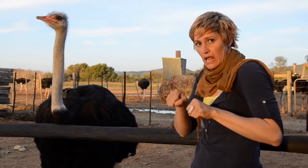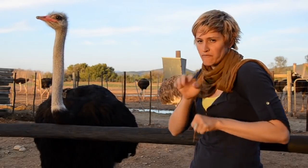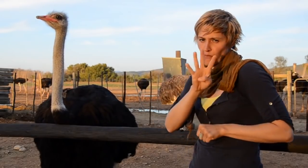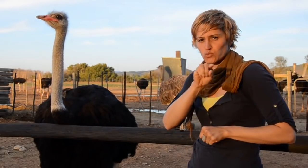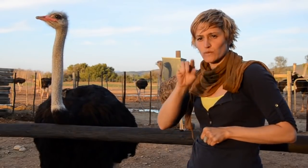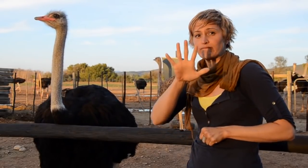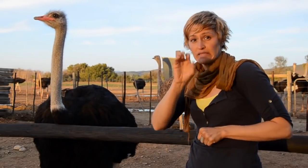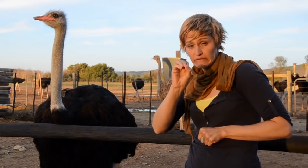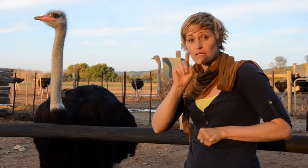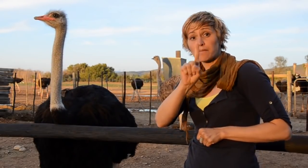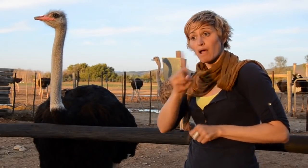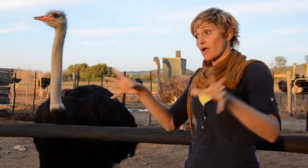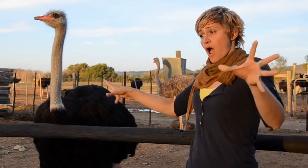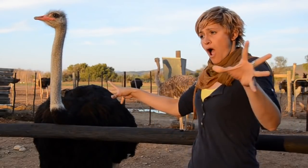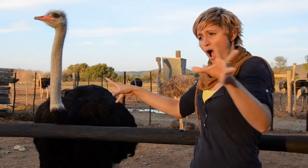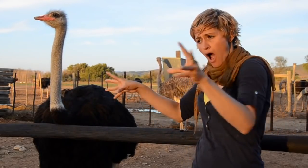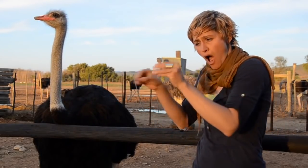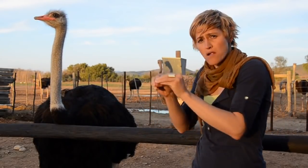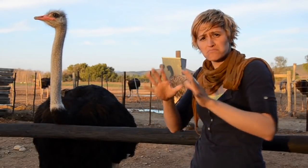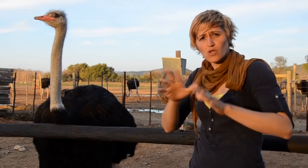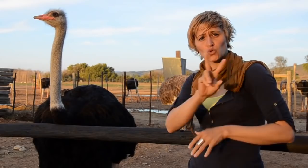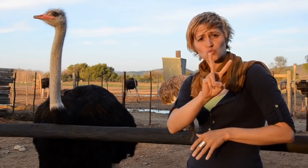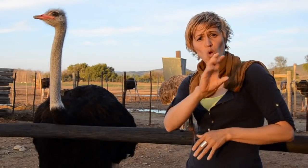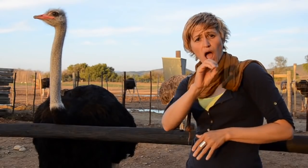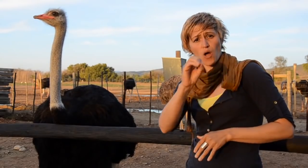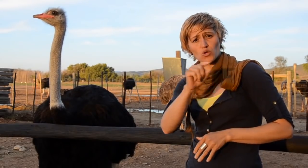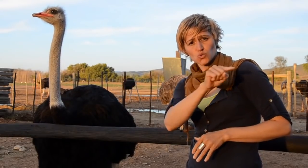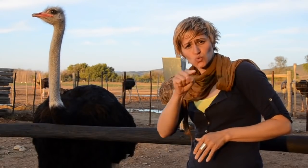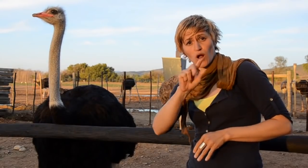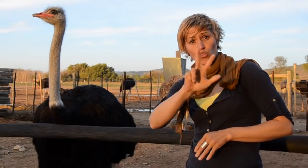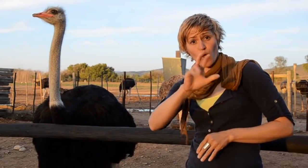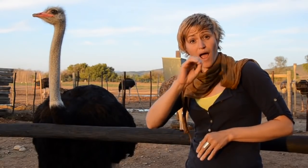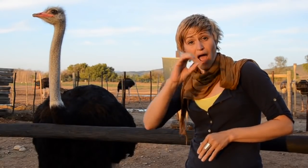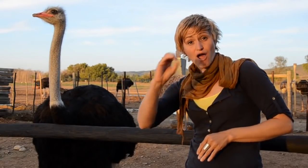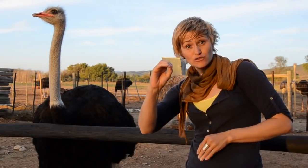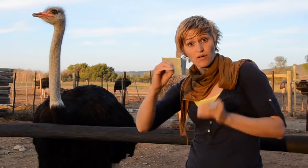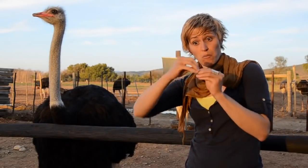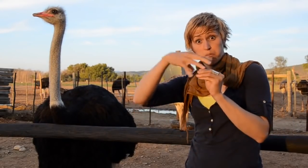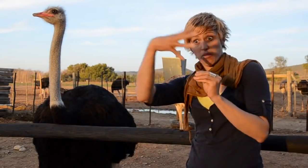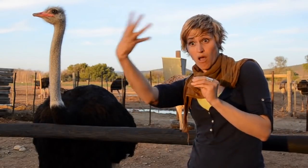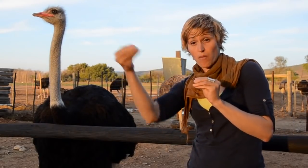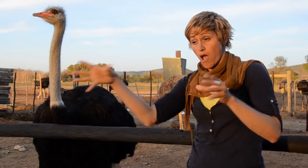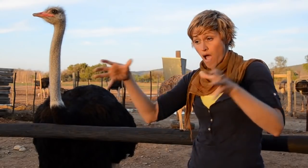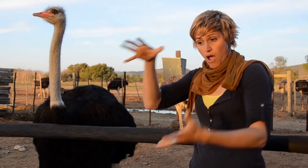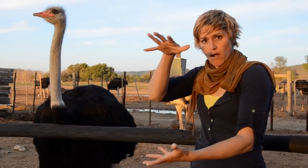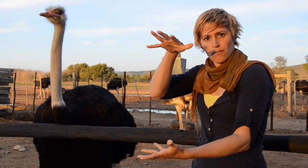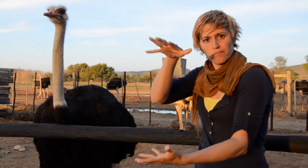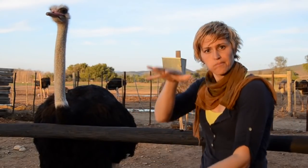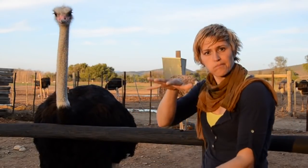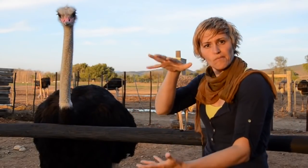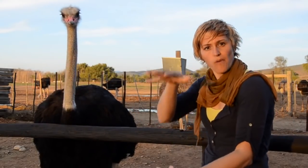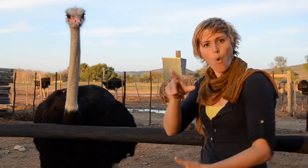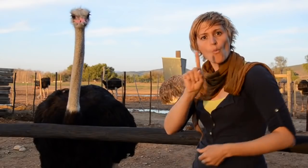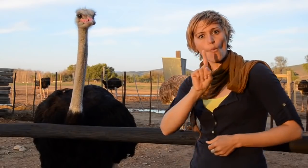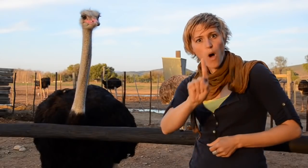of 200-300 plumes make up for just 1